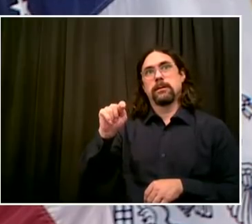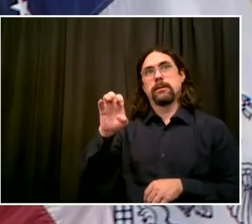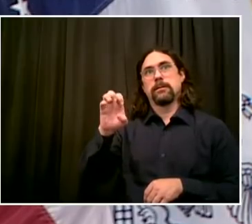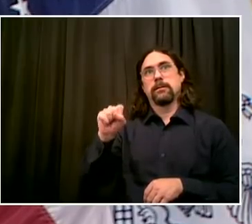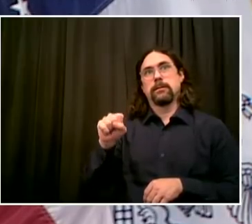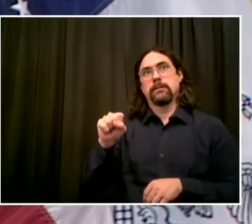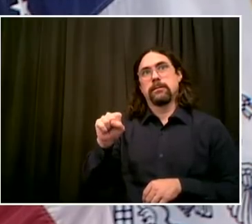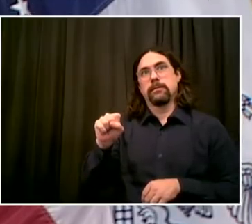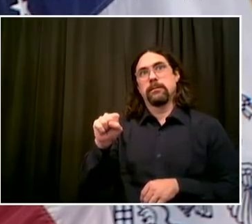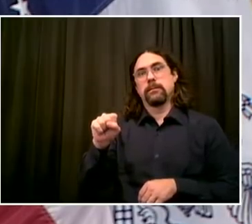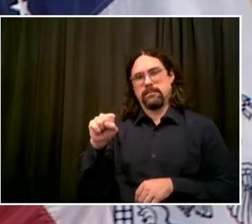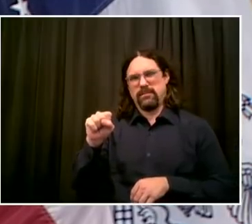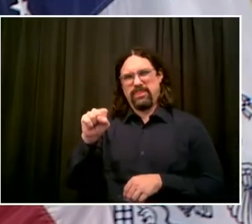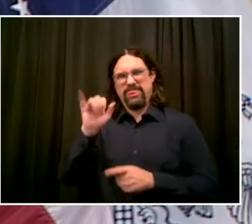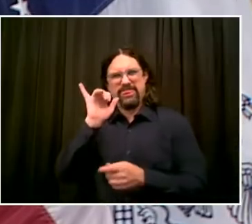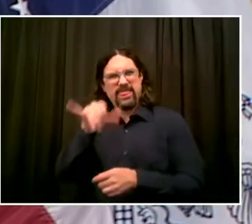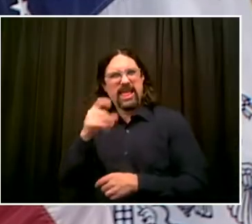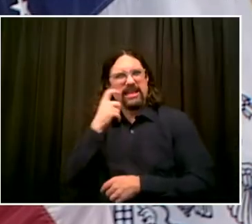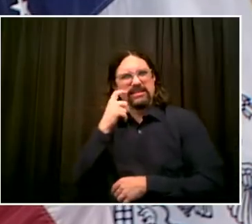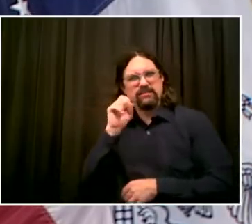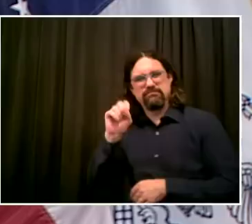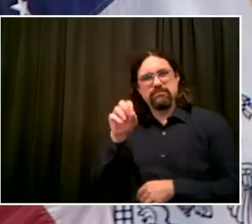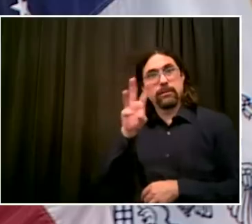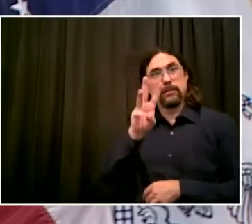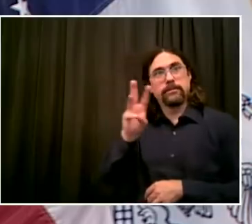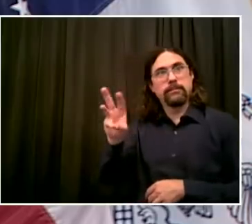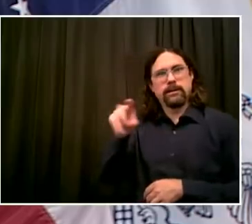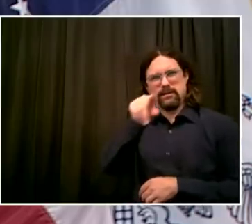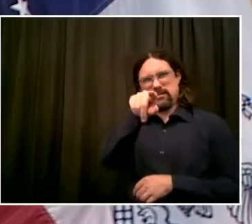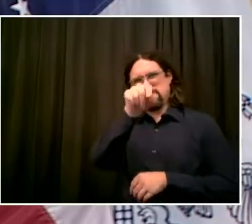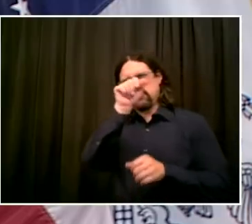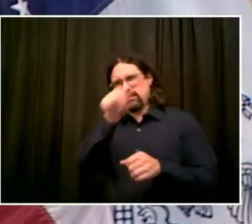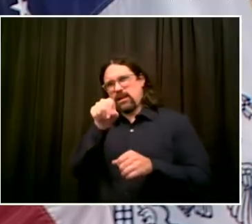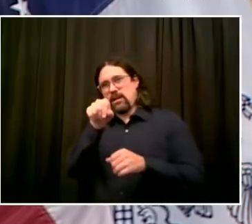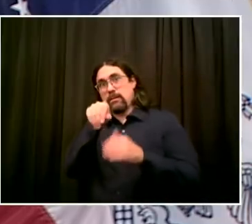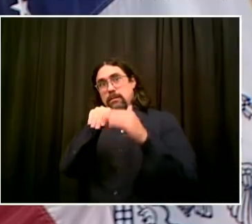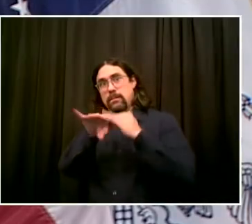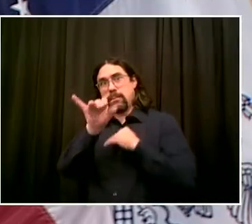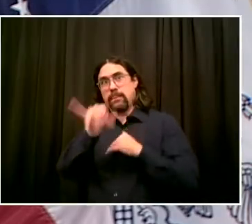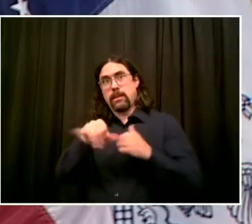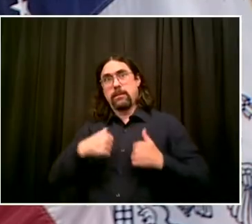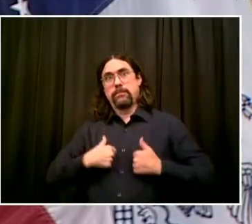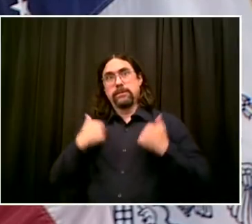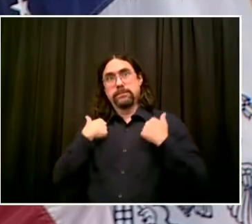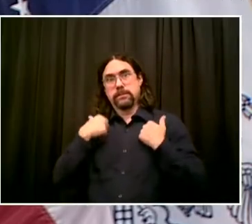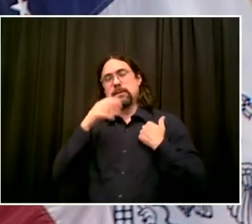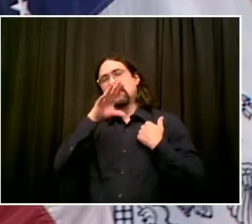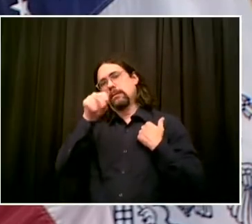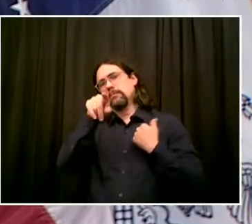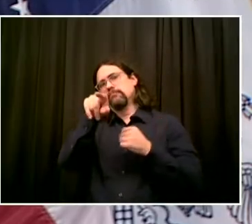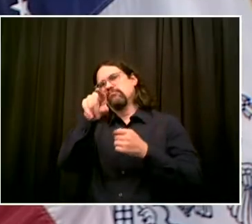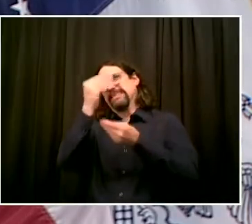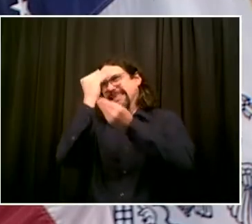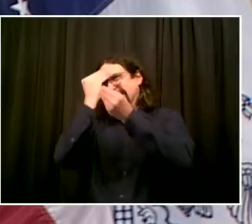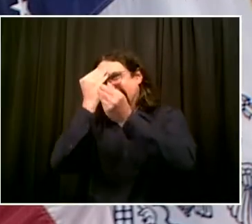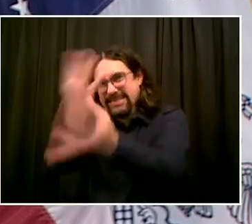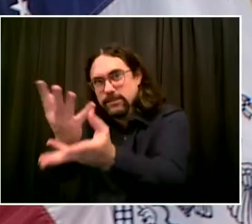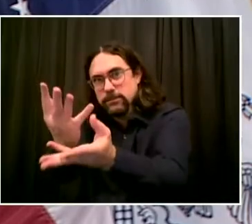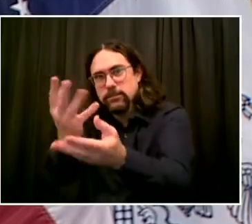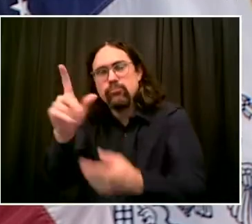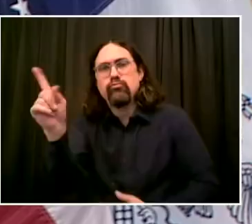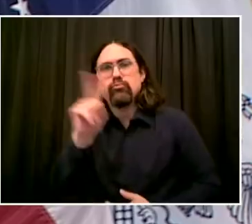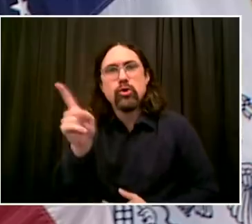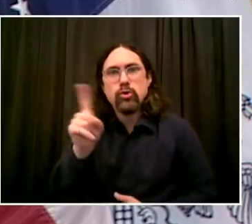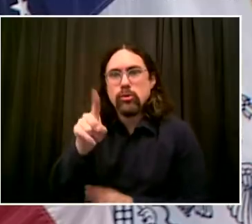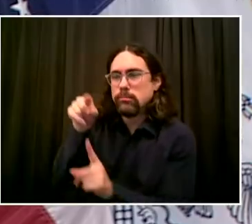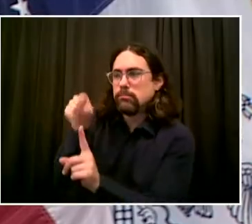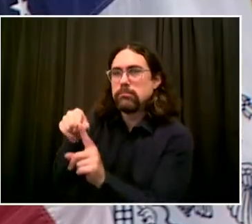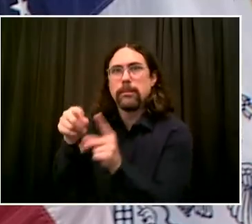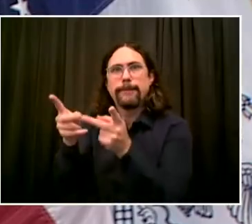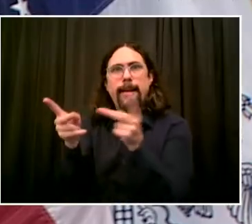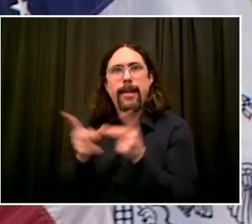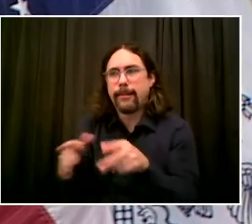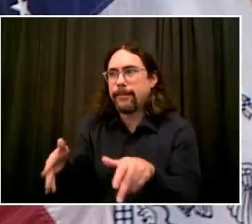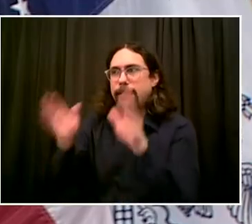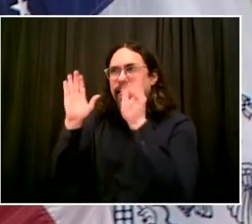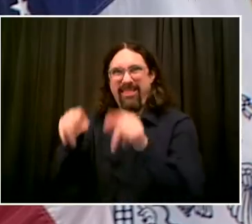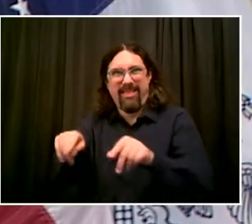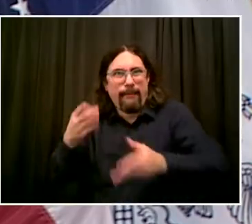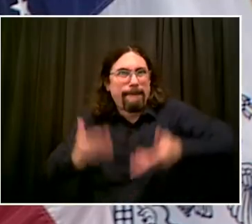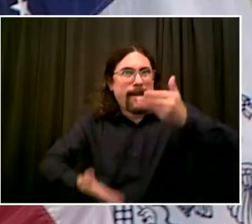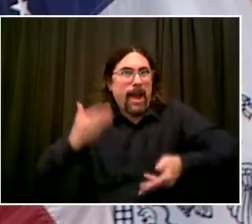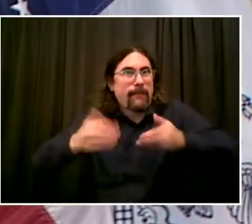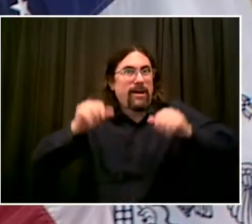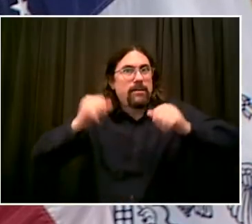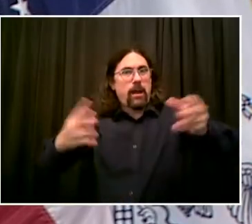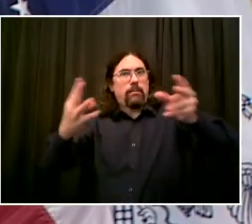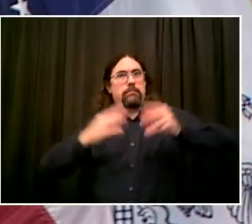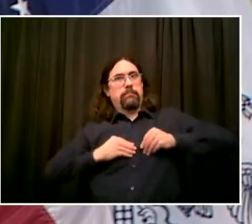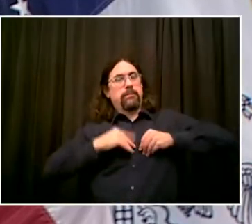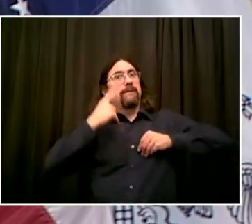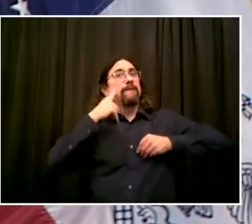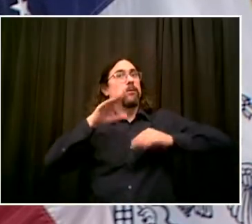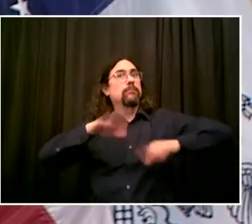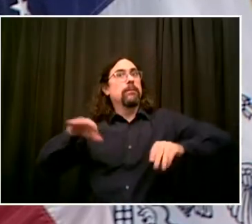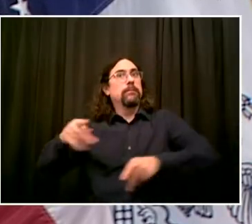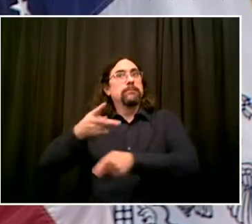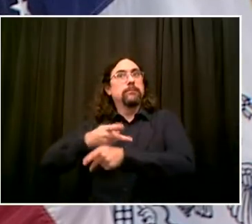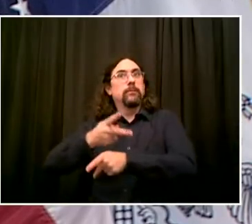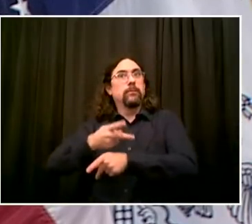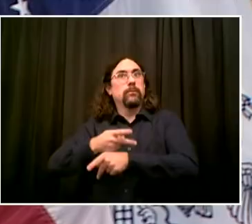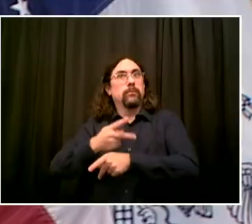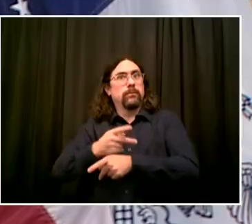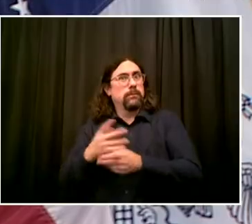THEE RYOU GO.